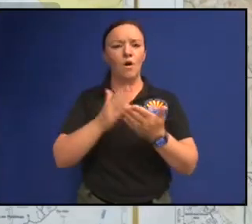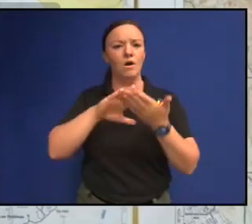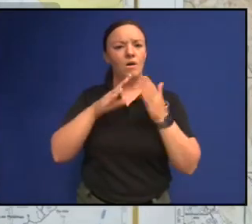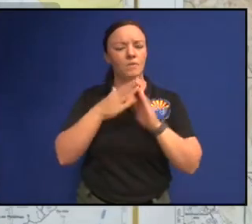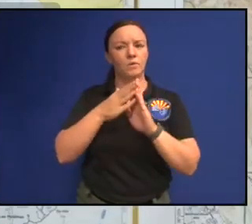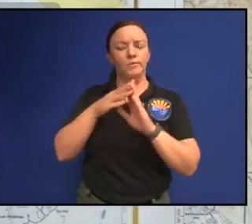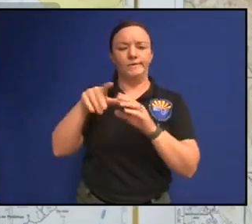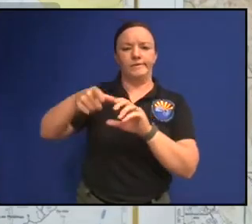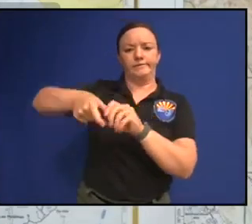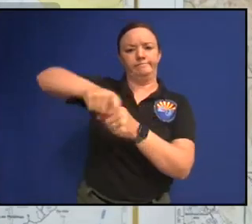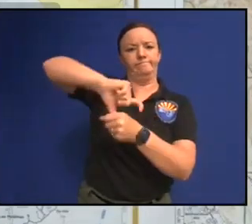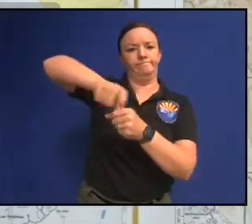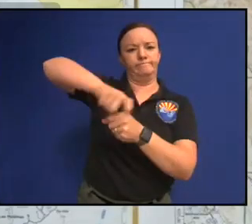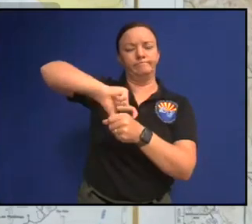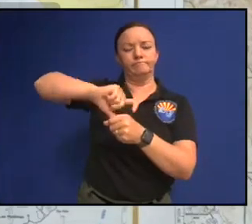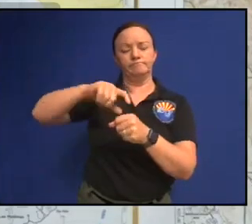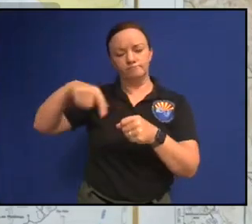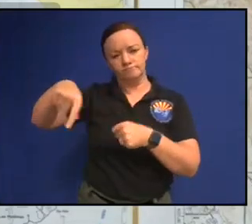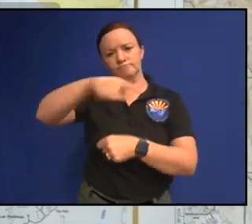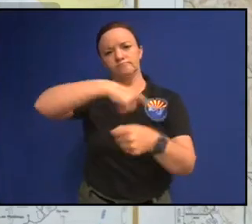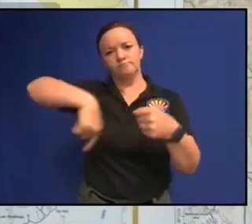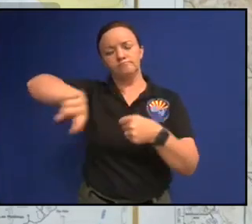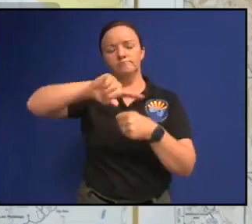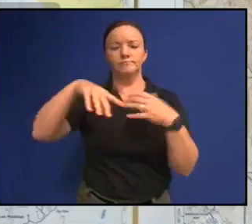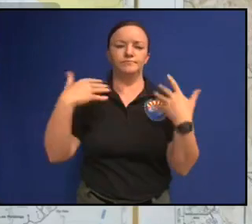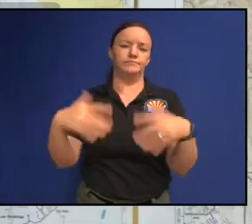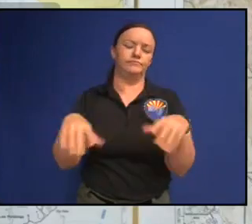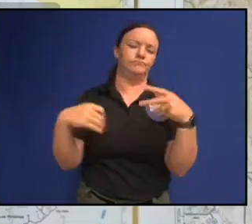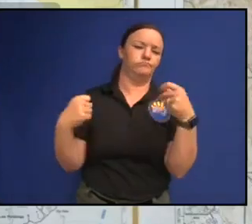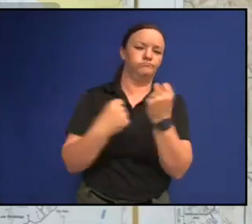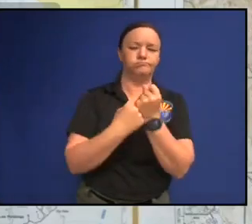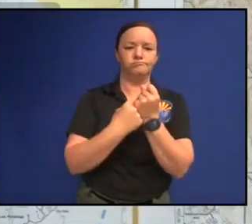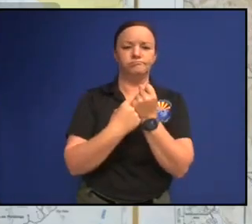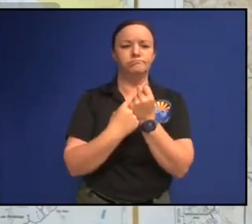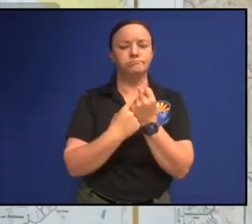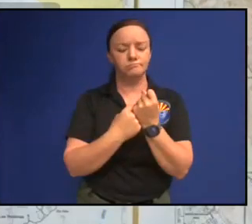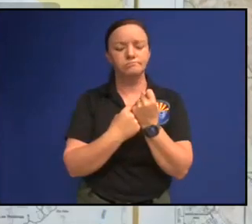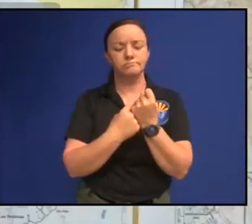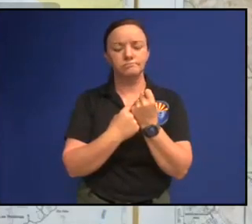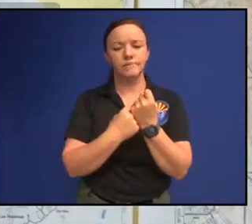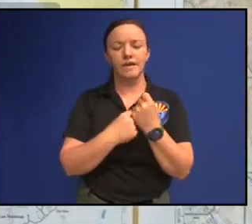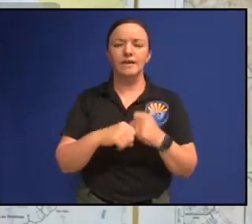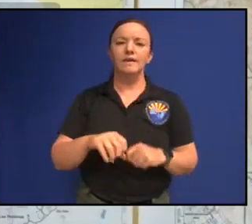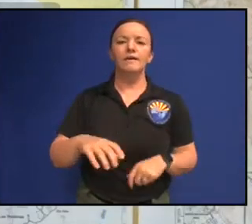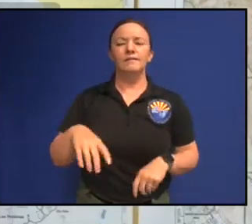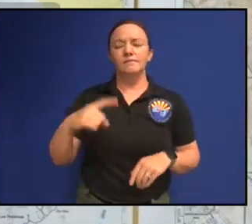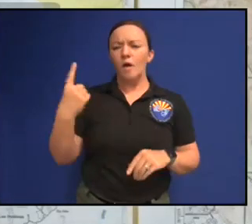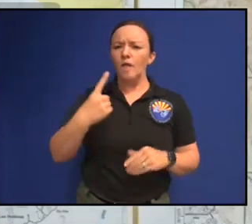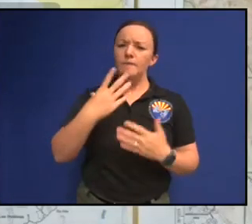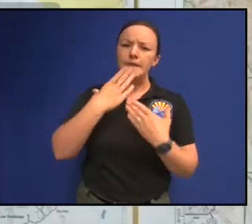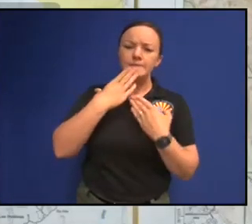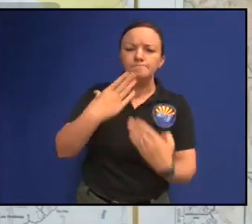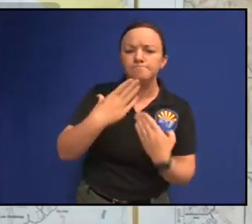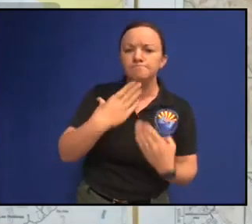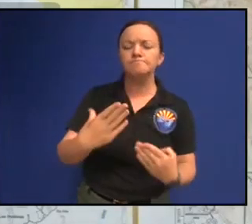JUST BEEN UNBELIEVABLE AND SUPPORTING AND EXPRESSING THEIR GRATITUDE AND APPRECIATION FOR US. SO WE, IN RETURN, APPRECIATE ALL OF THAT.